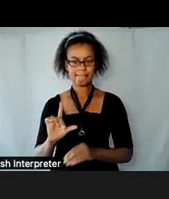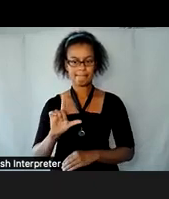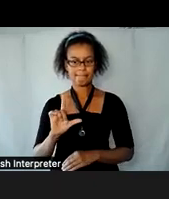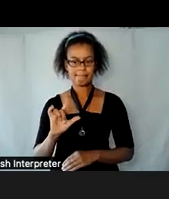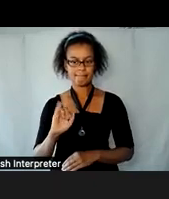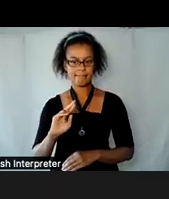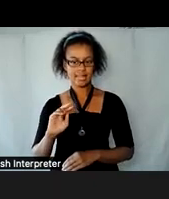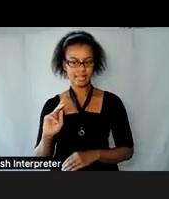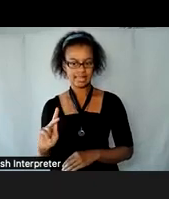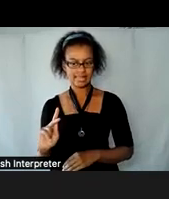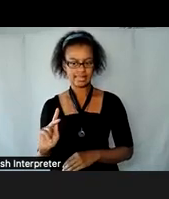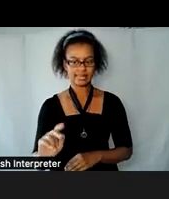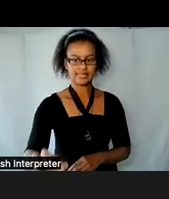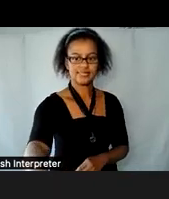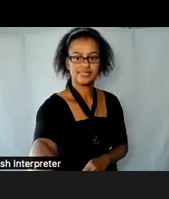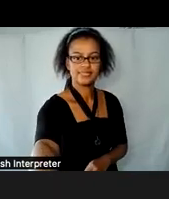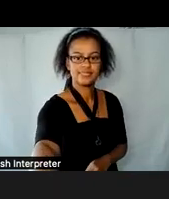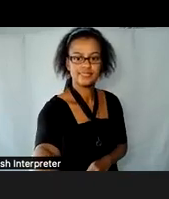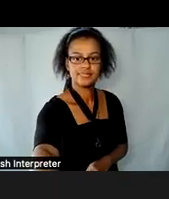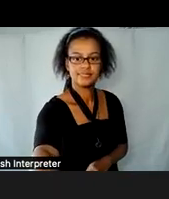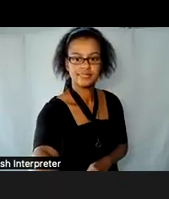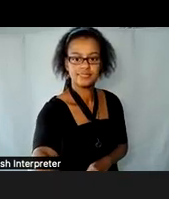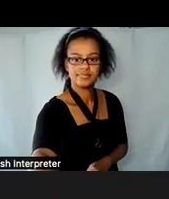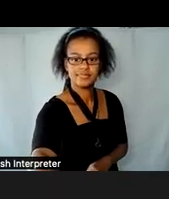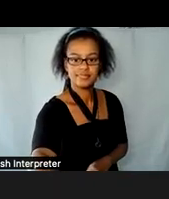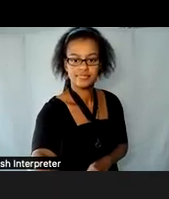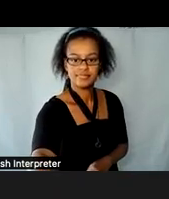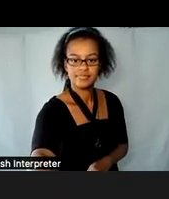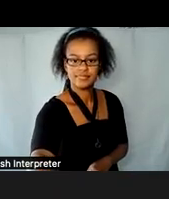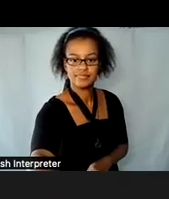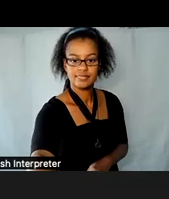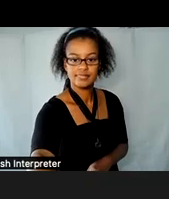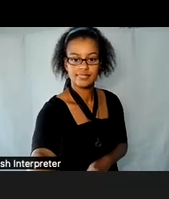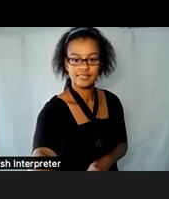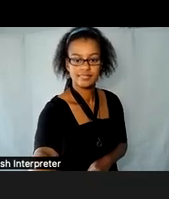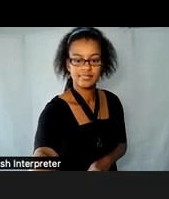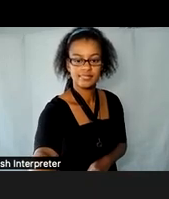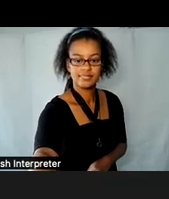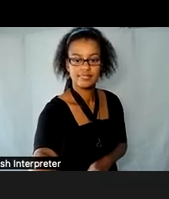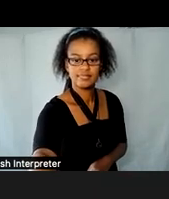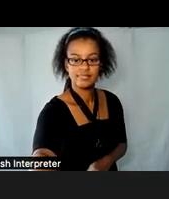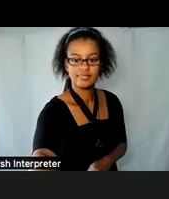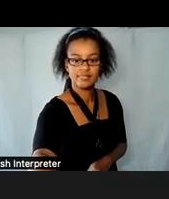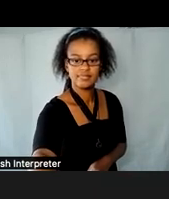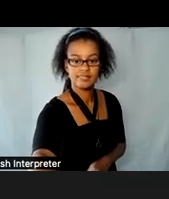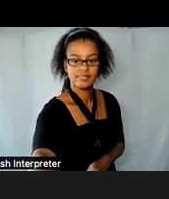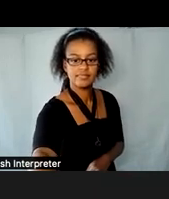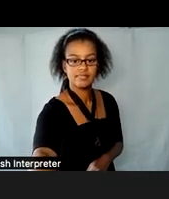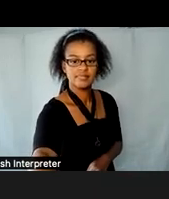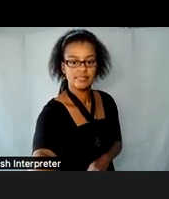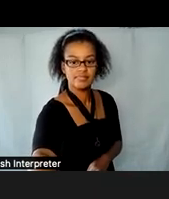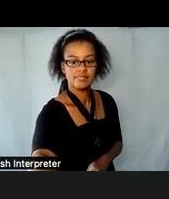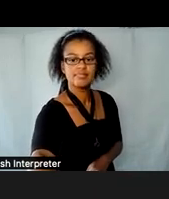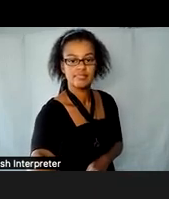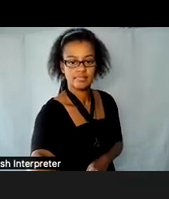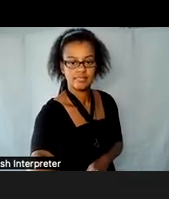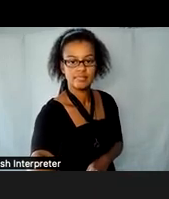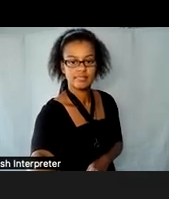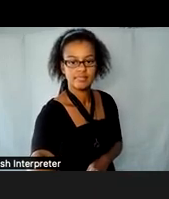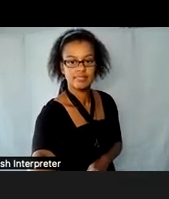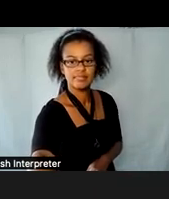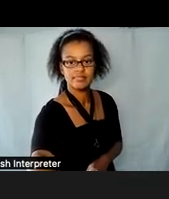Okay, so this is the link with not just Toronto Arts Foundation contracts, but all the contracts,